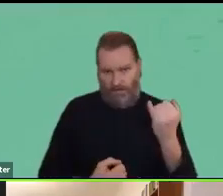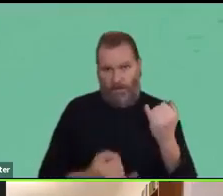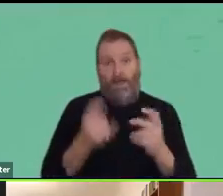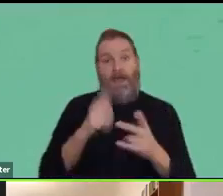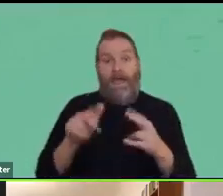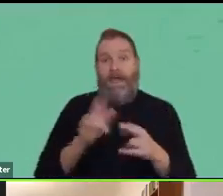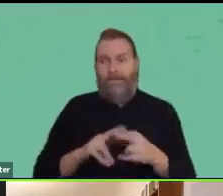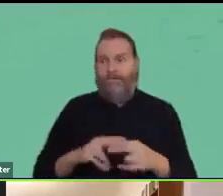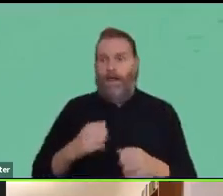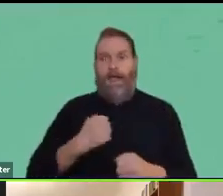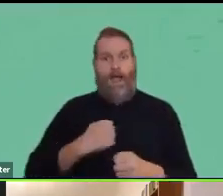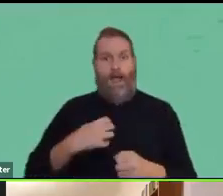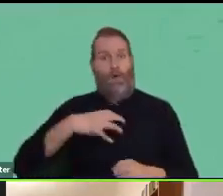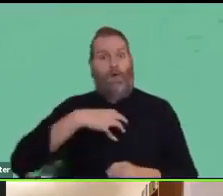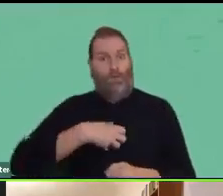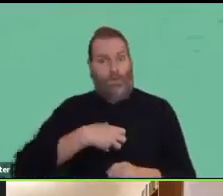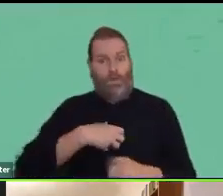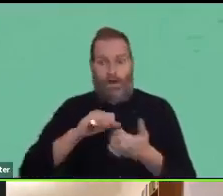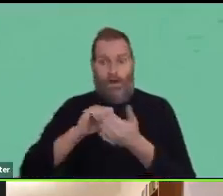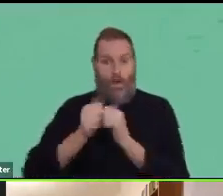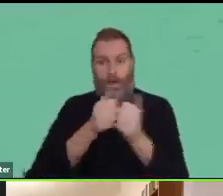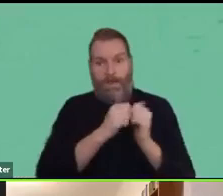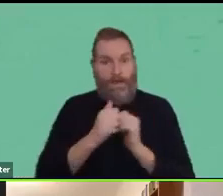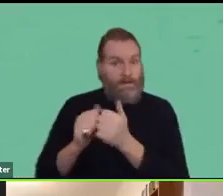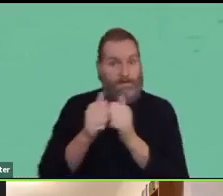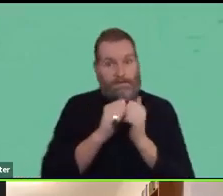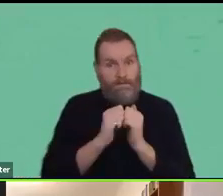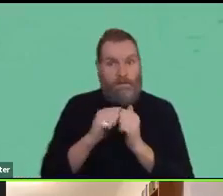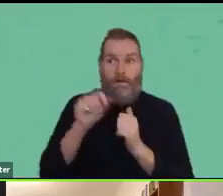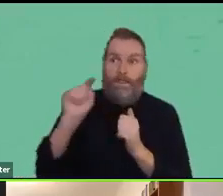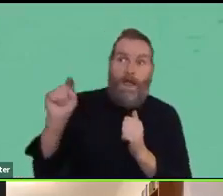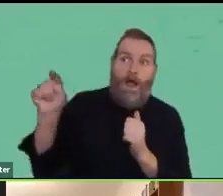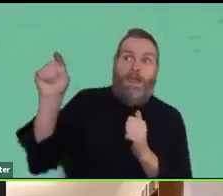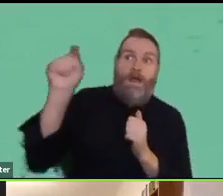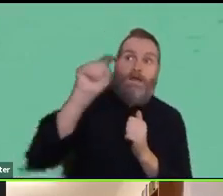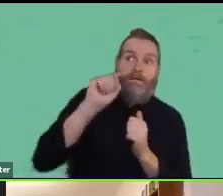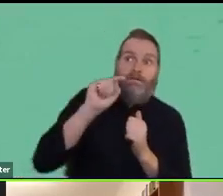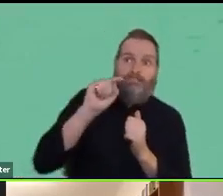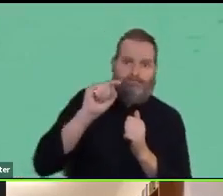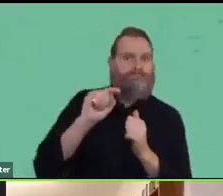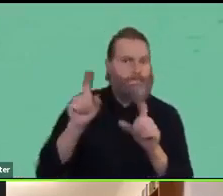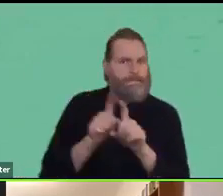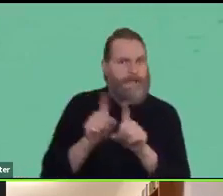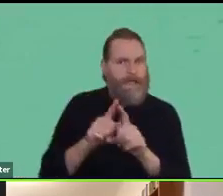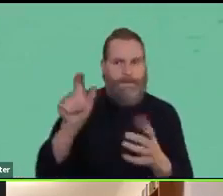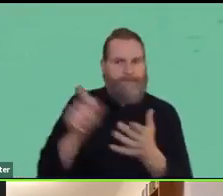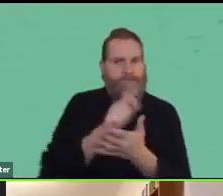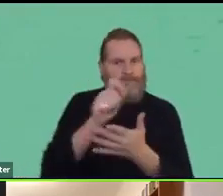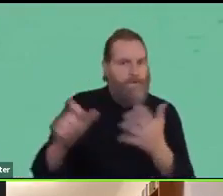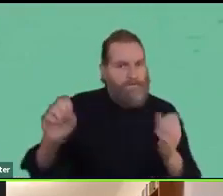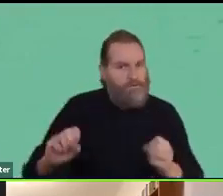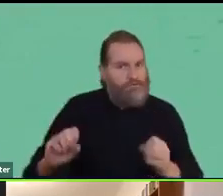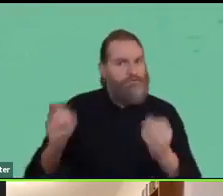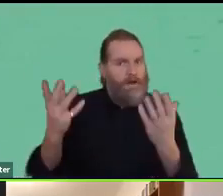colleagues to also go down the same route we want to make sure that you know look at the CWU - the